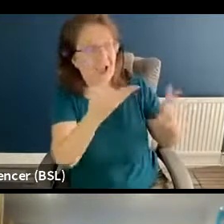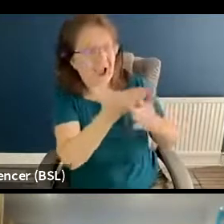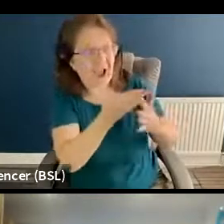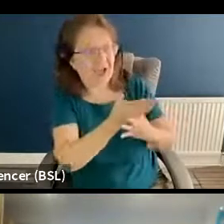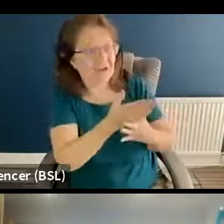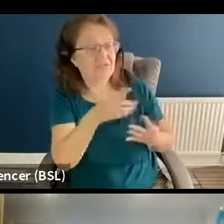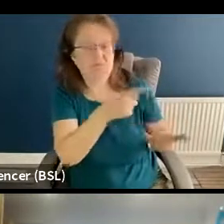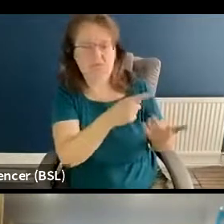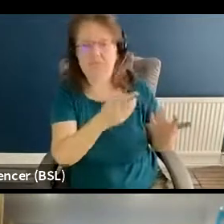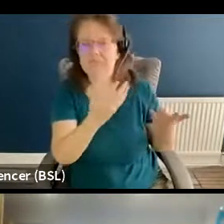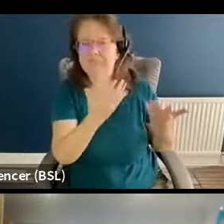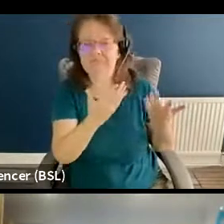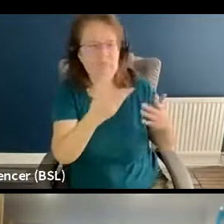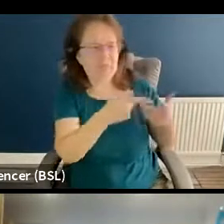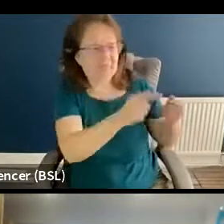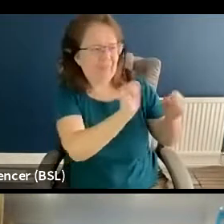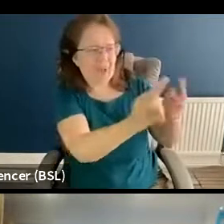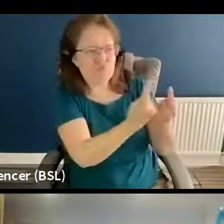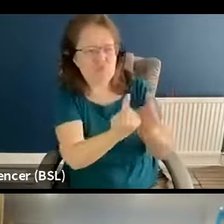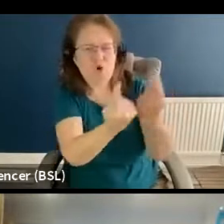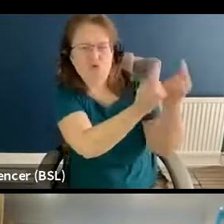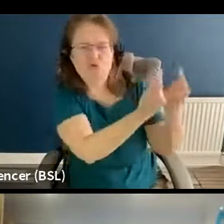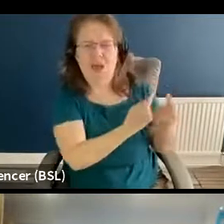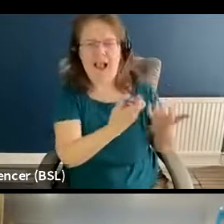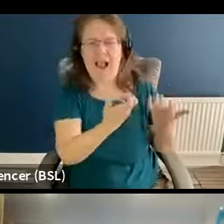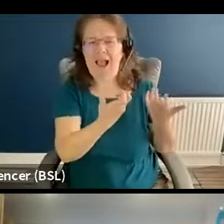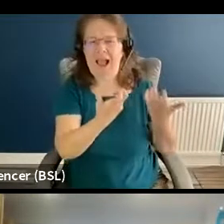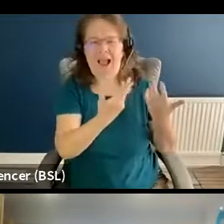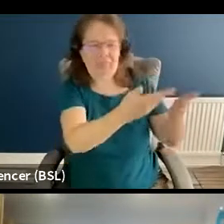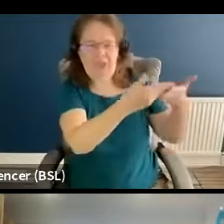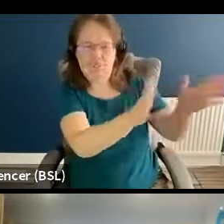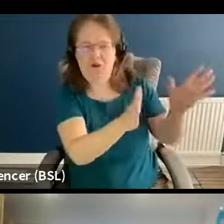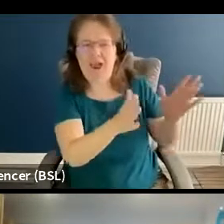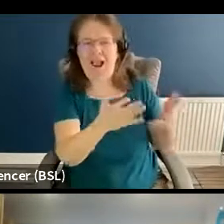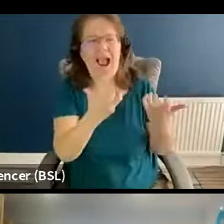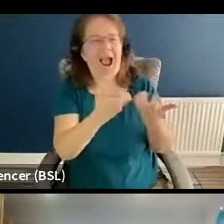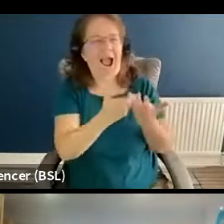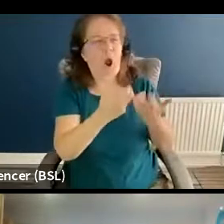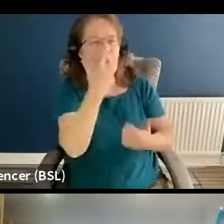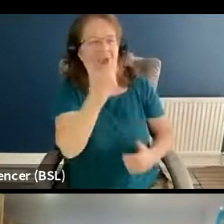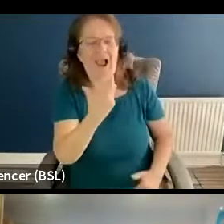resources or approaching, for approaching these discussions with decision makers?